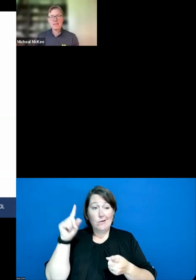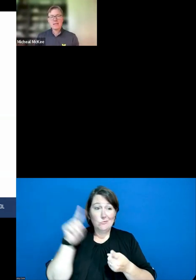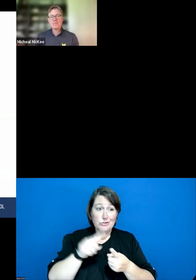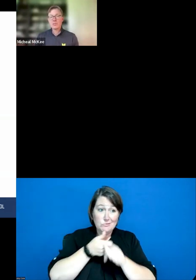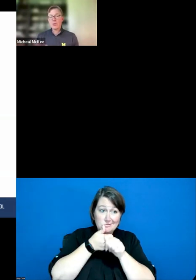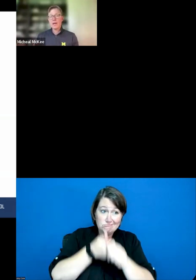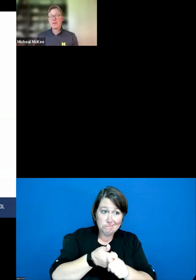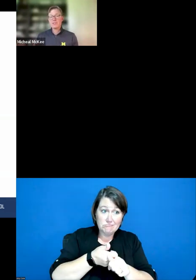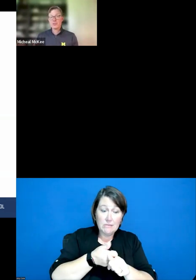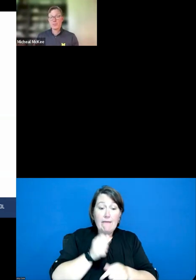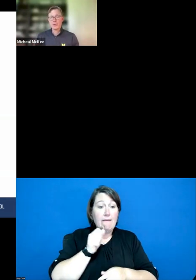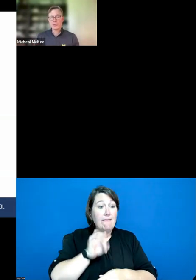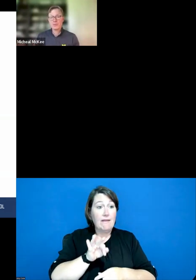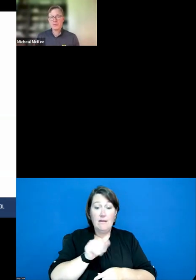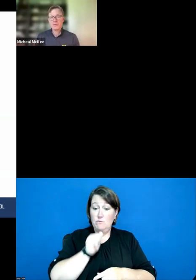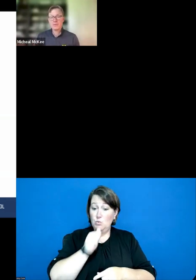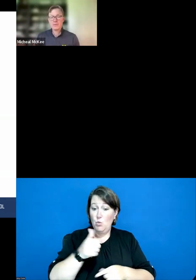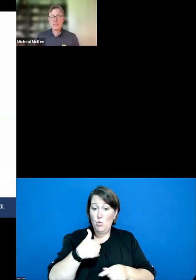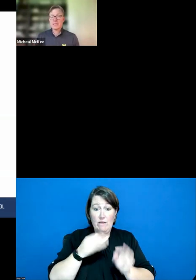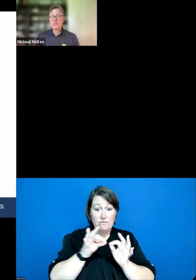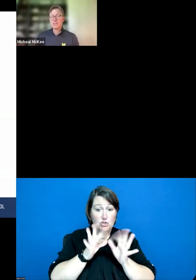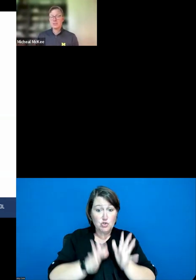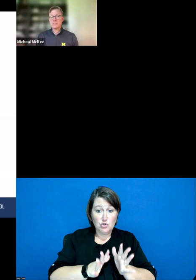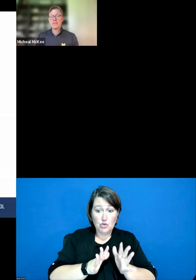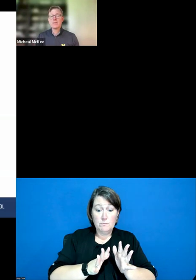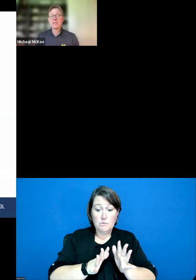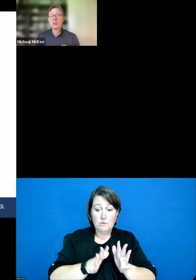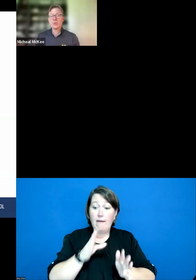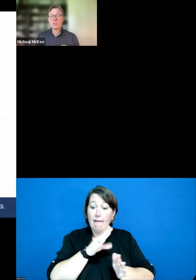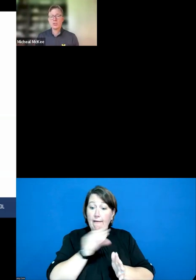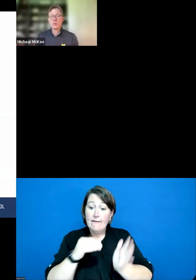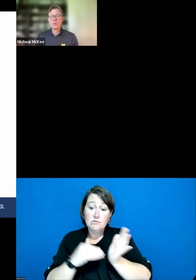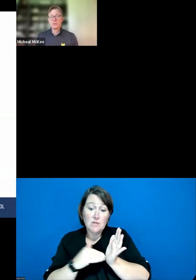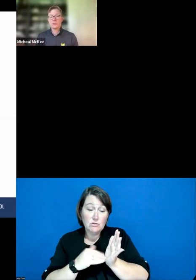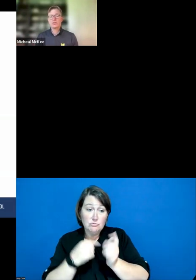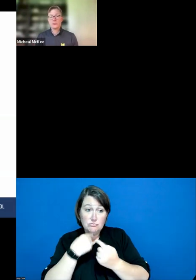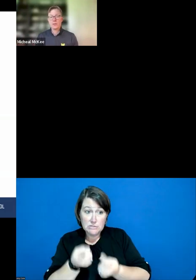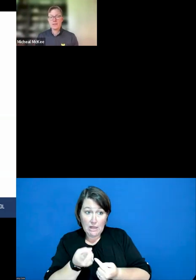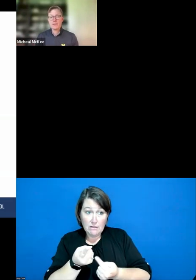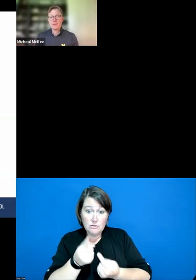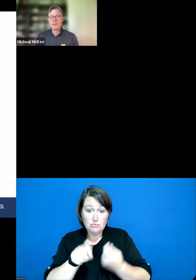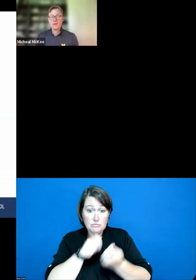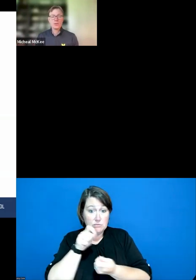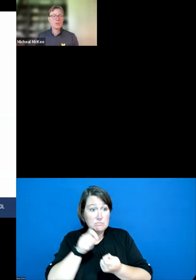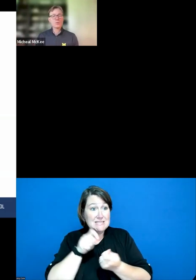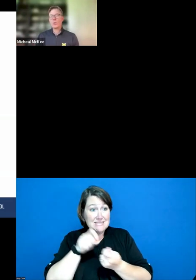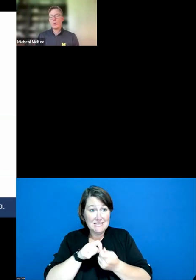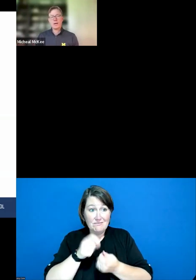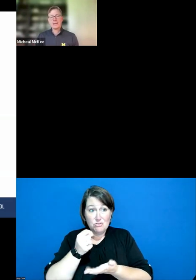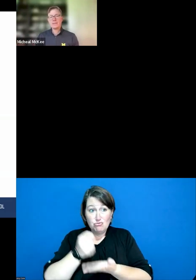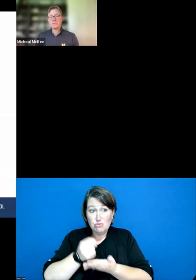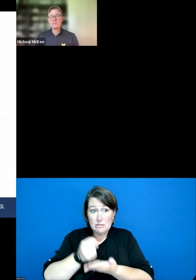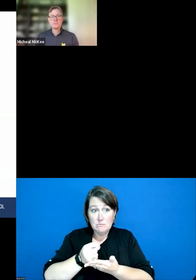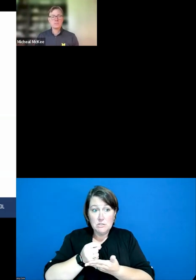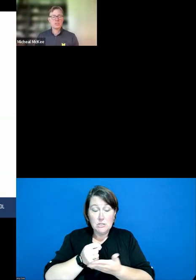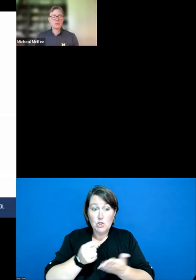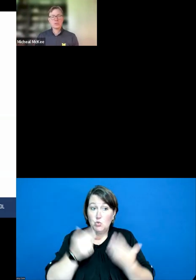If you don't have an interpreter and a doctor is telling you to do a certain treatment, you don't know you don't